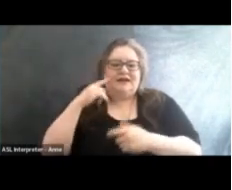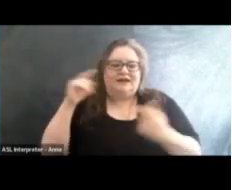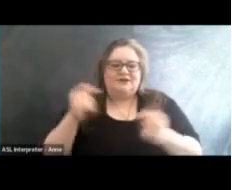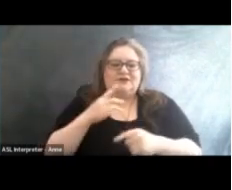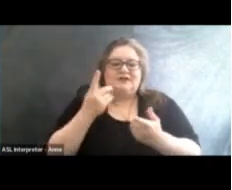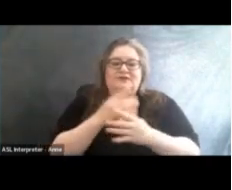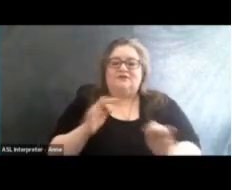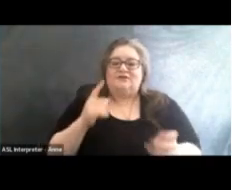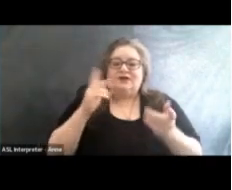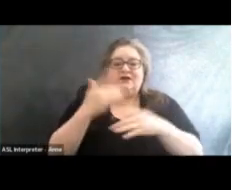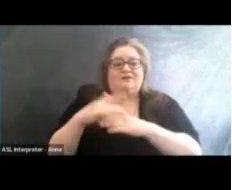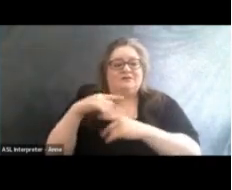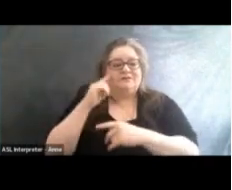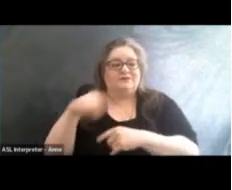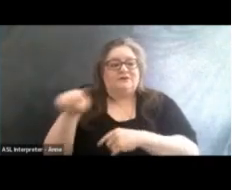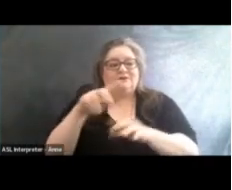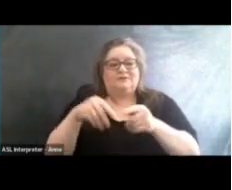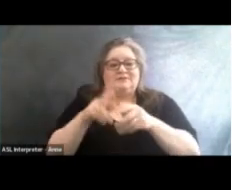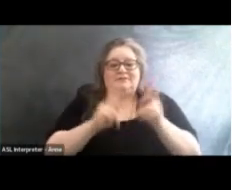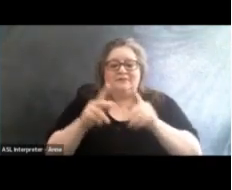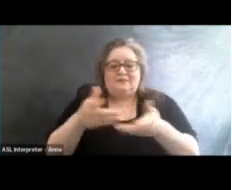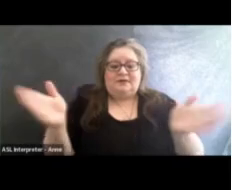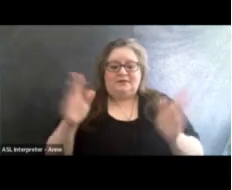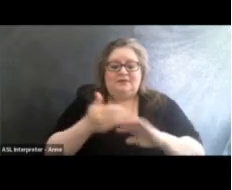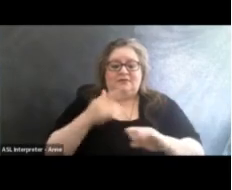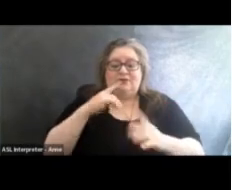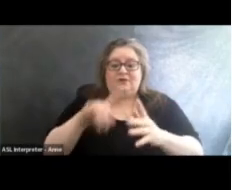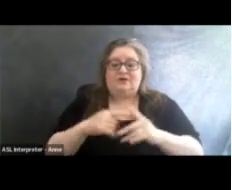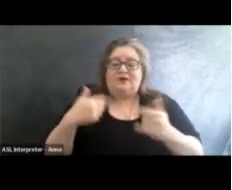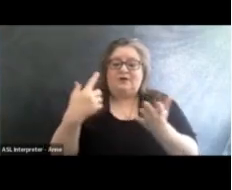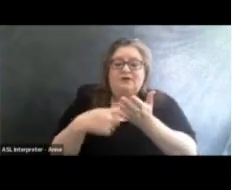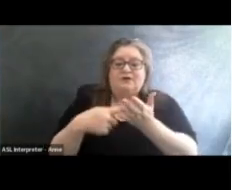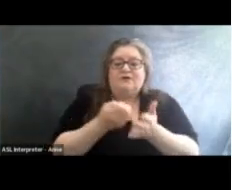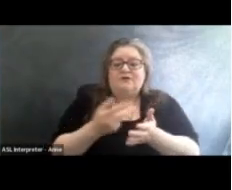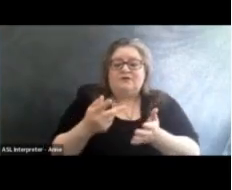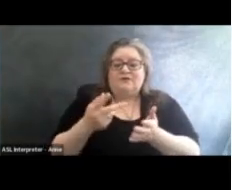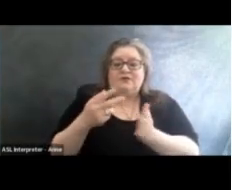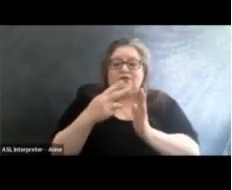open to the public. Before we start, just want to go over a few things. Participants will be